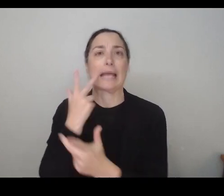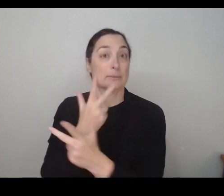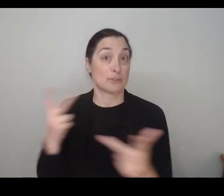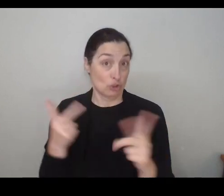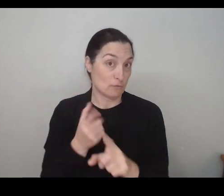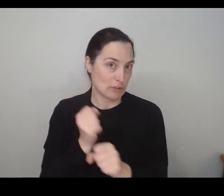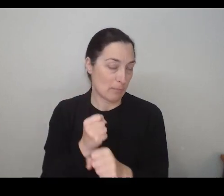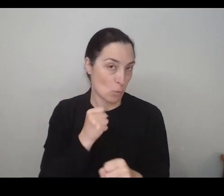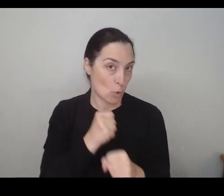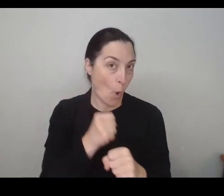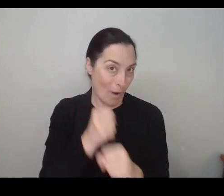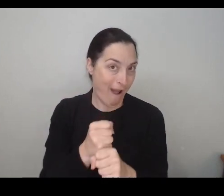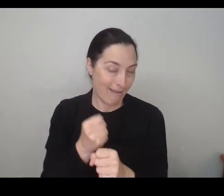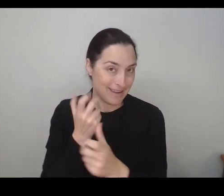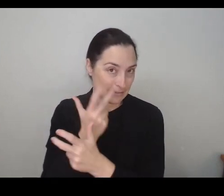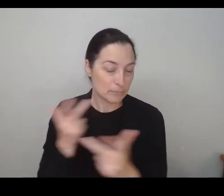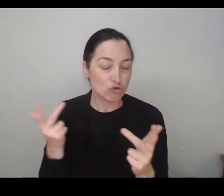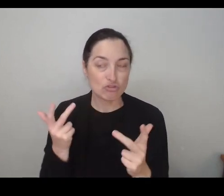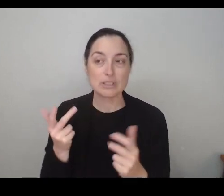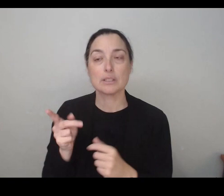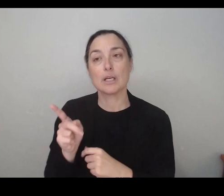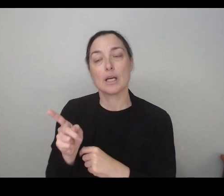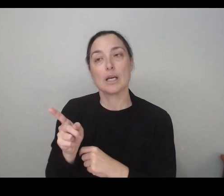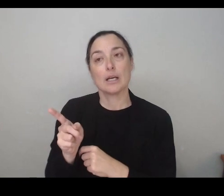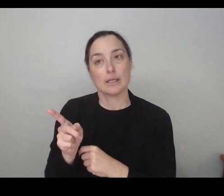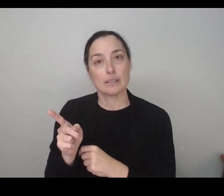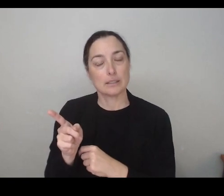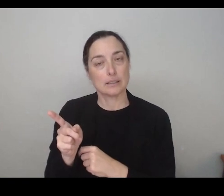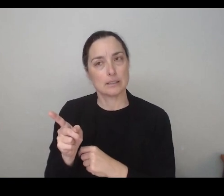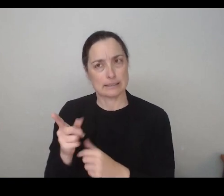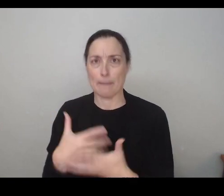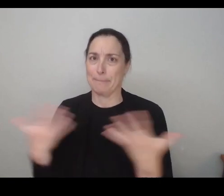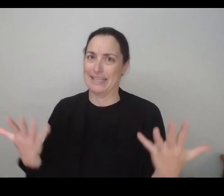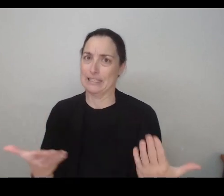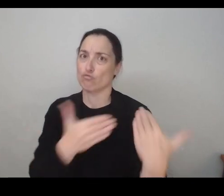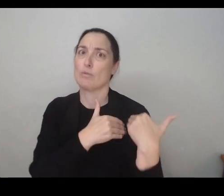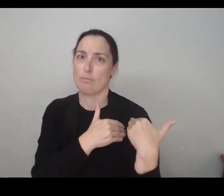is calling for a huge responsibility. And I totally agree with that,